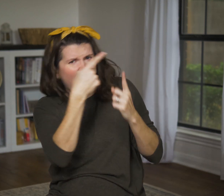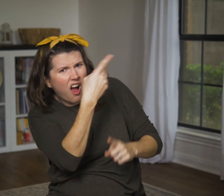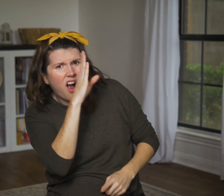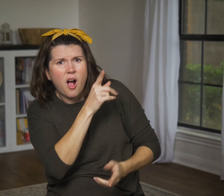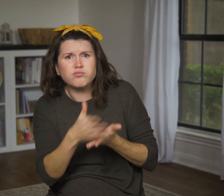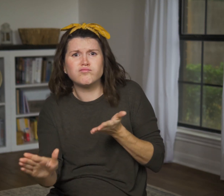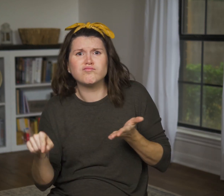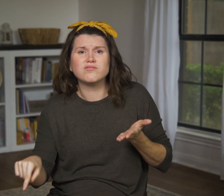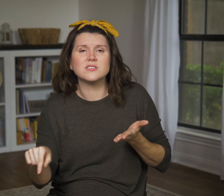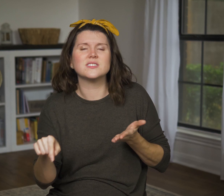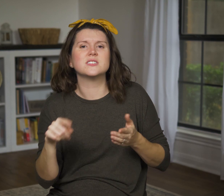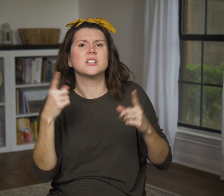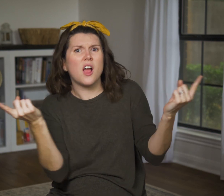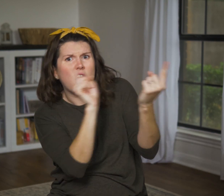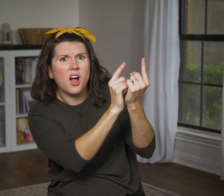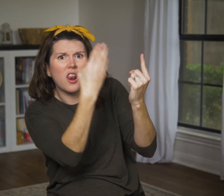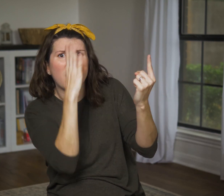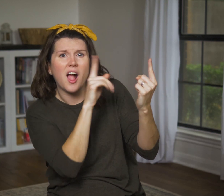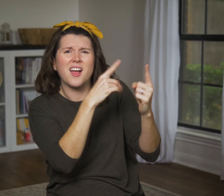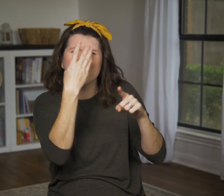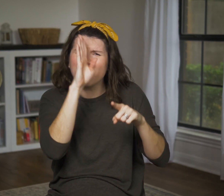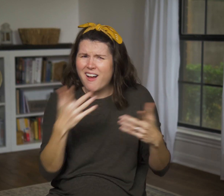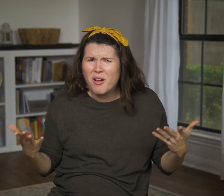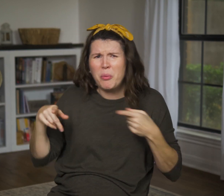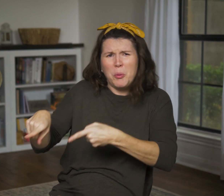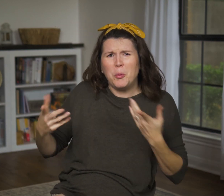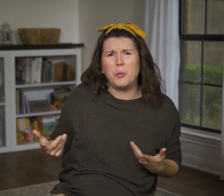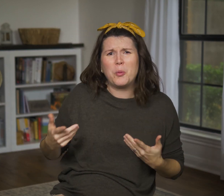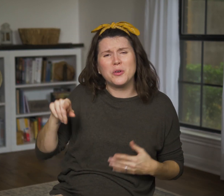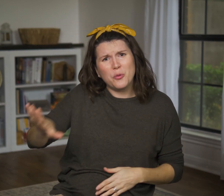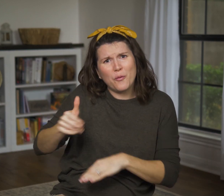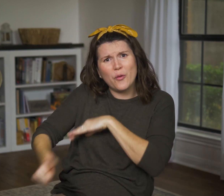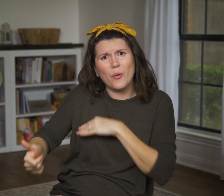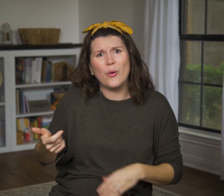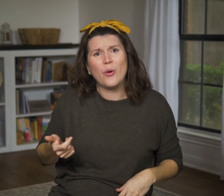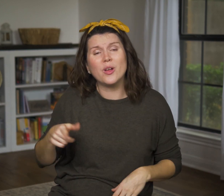thinking God betrayed them. He appeals to God, but God points the finger back at the Israelites;